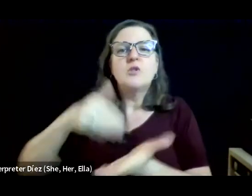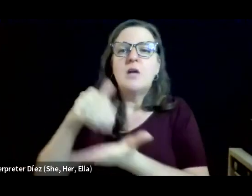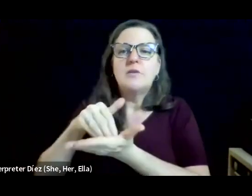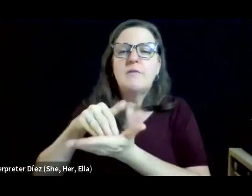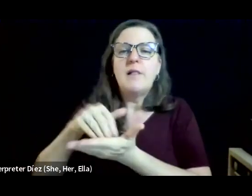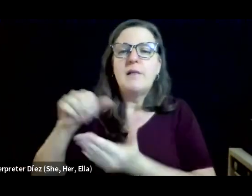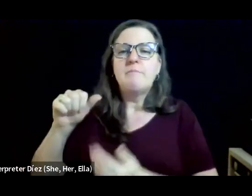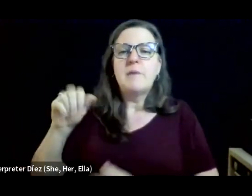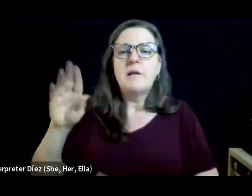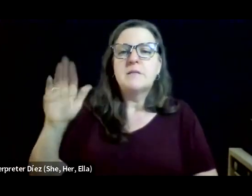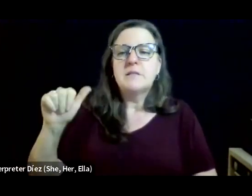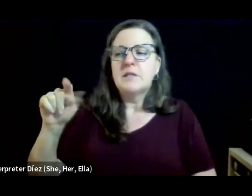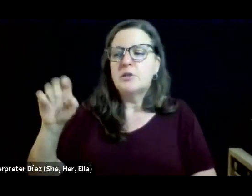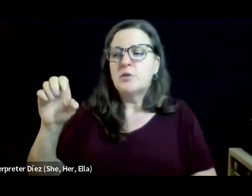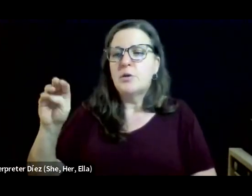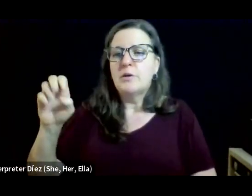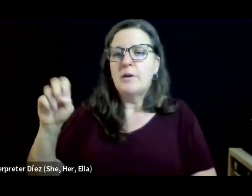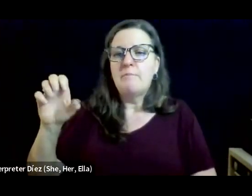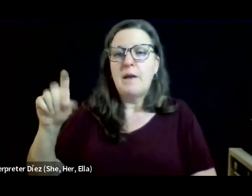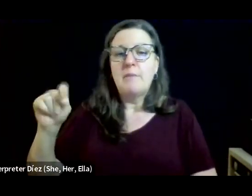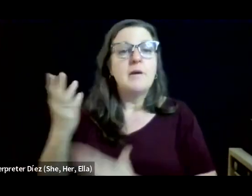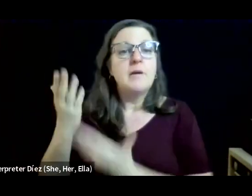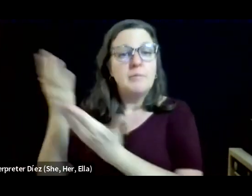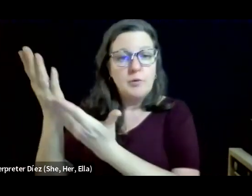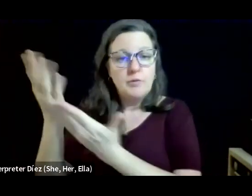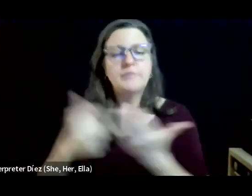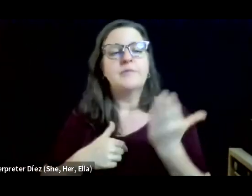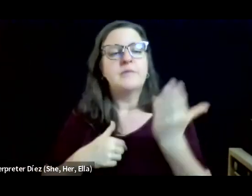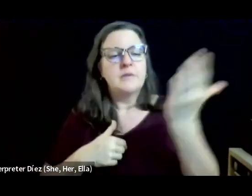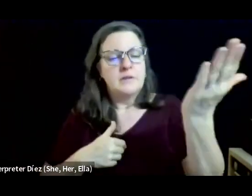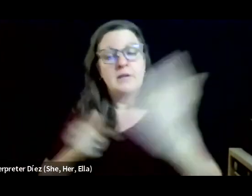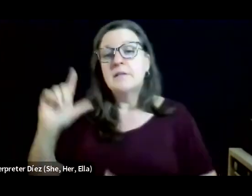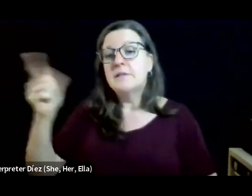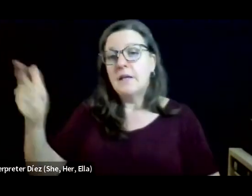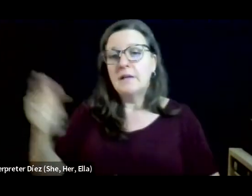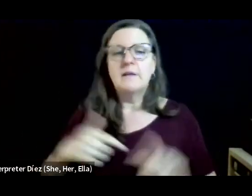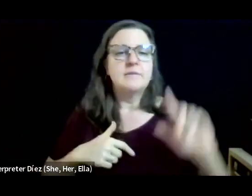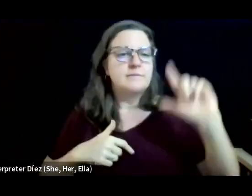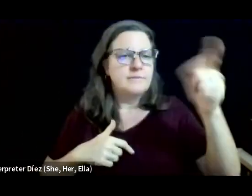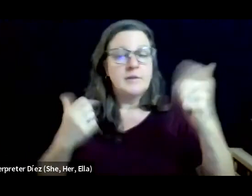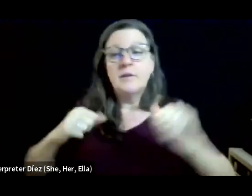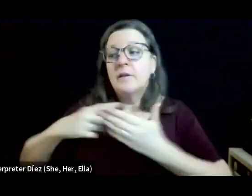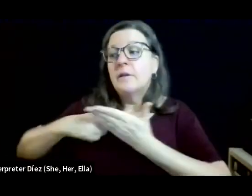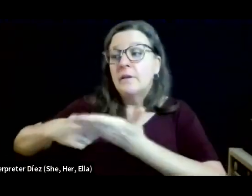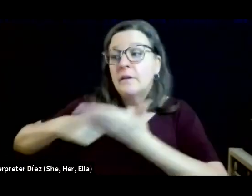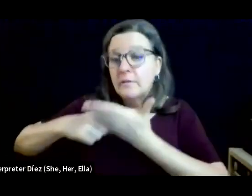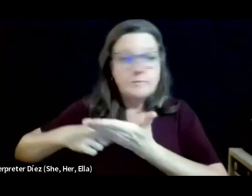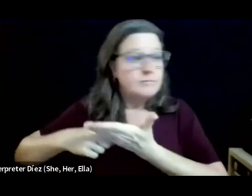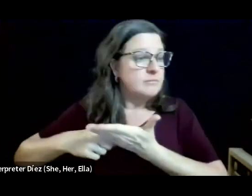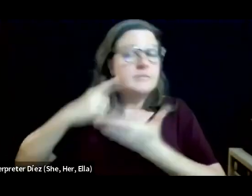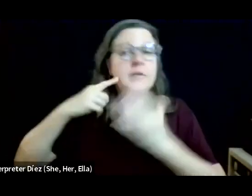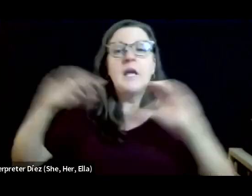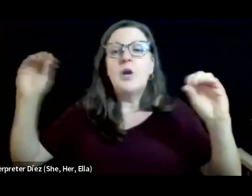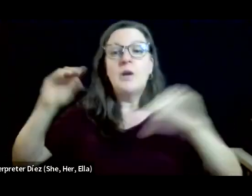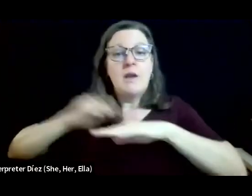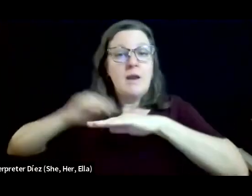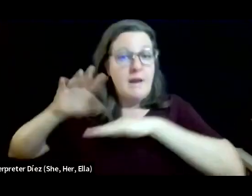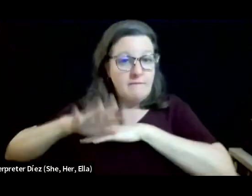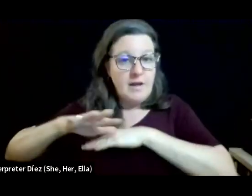So moved. [Second.] [Okay.] Any discussion? Hearing none advice? [Approved.] All in favor?